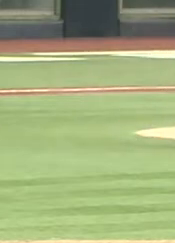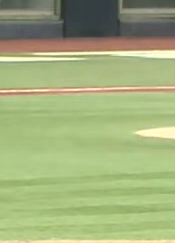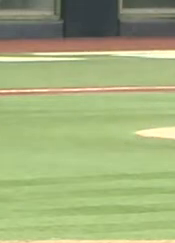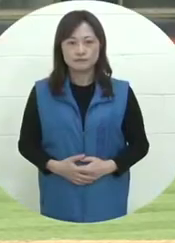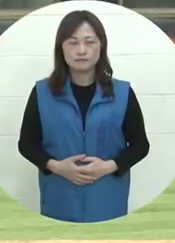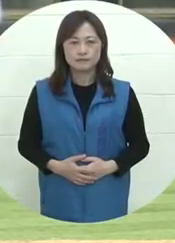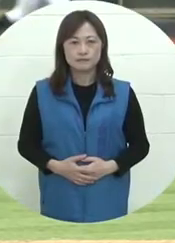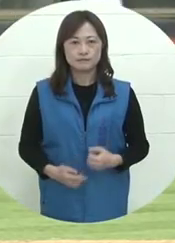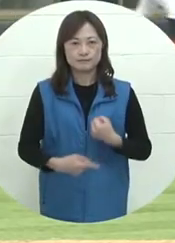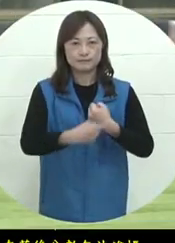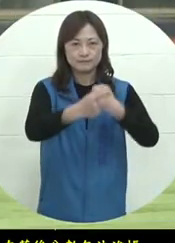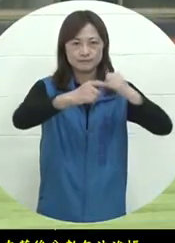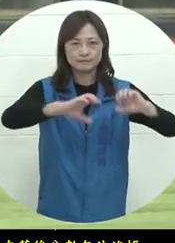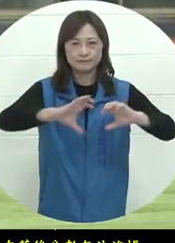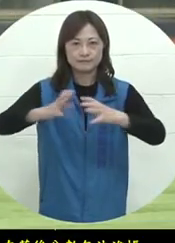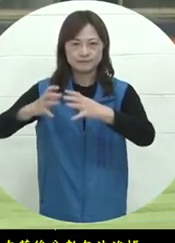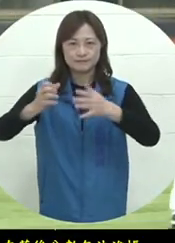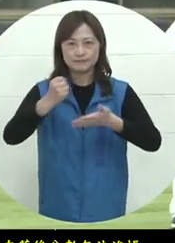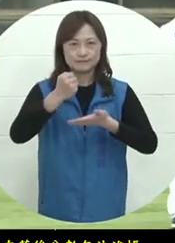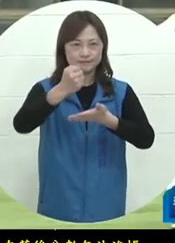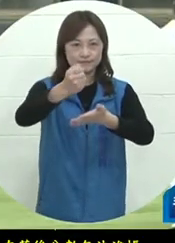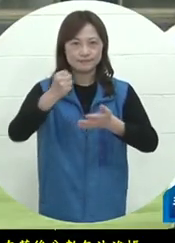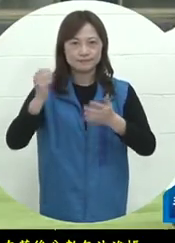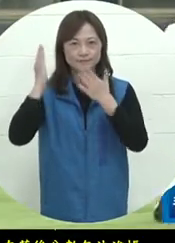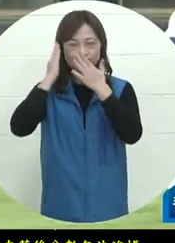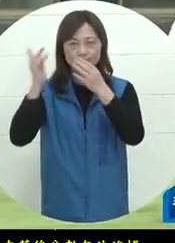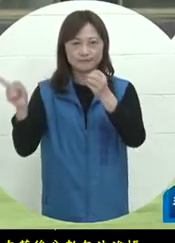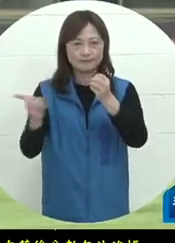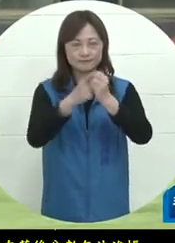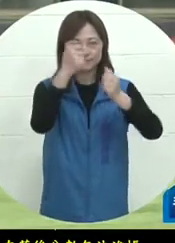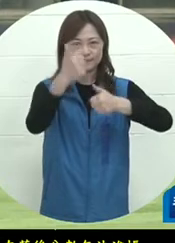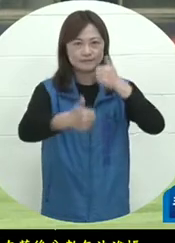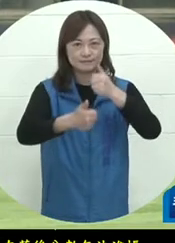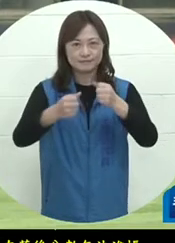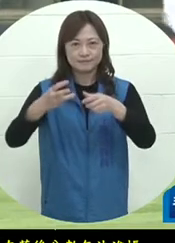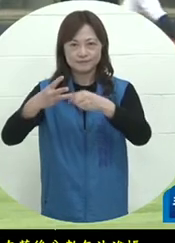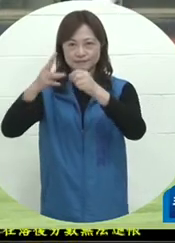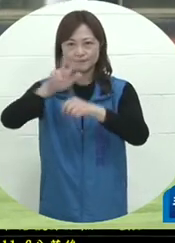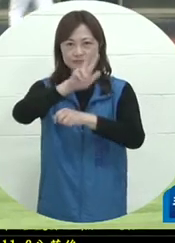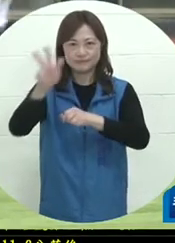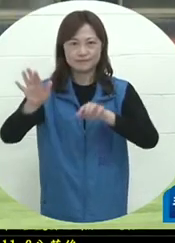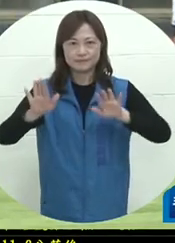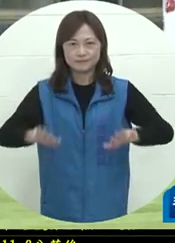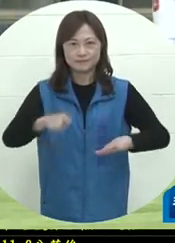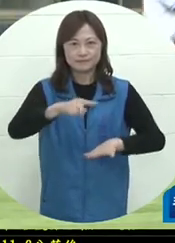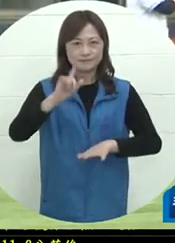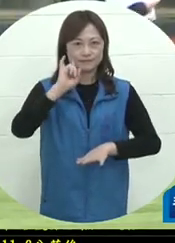The schedule ceremony for the third day of the first World Cup Deaf Baseball Championship will be held at the Tianmu Baseball Stadium in Taipei City